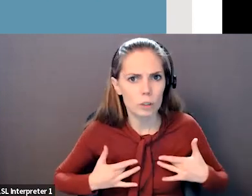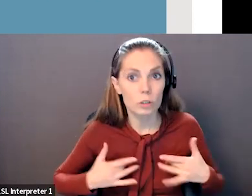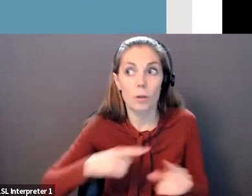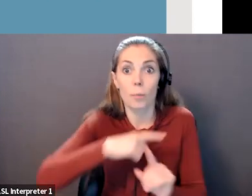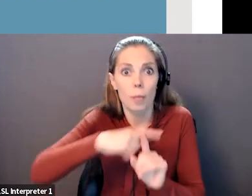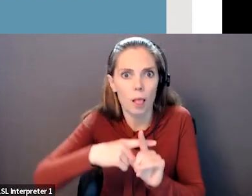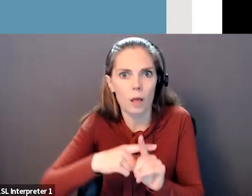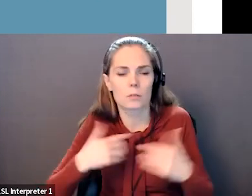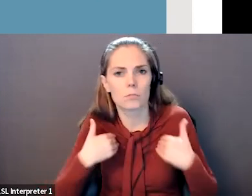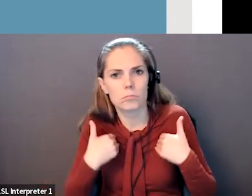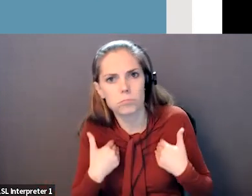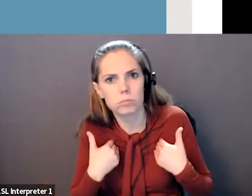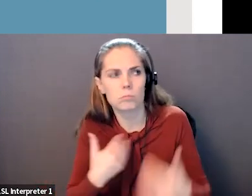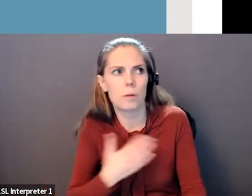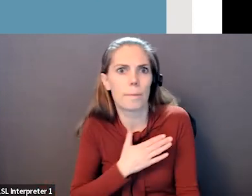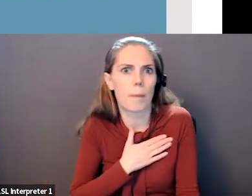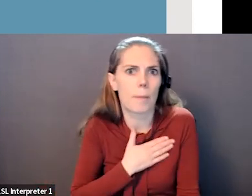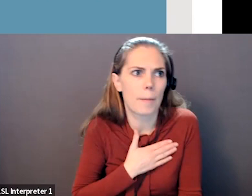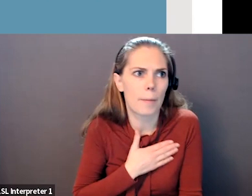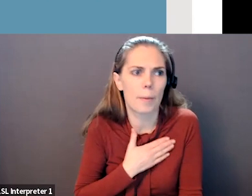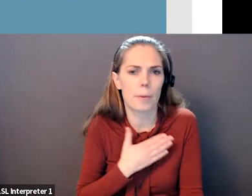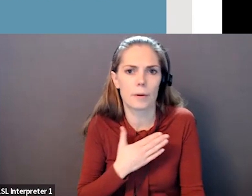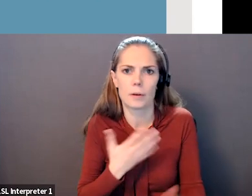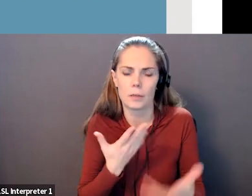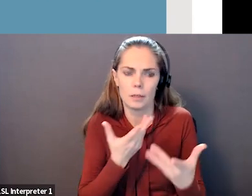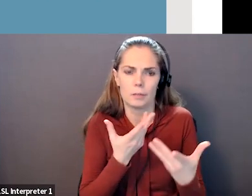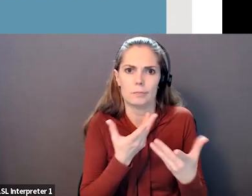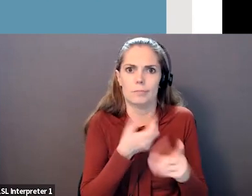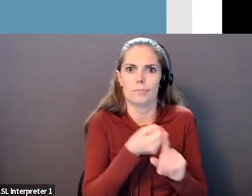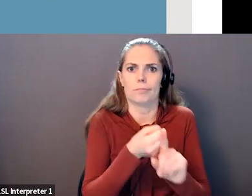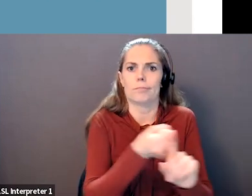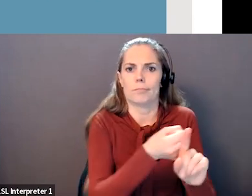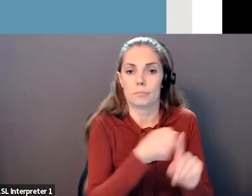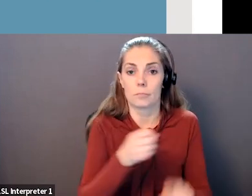And so really from a complexity standpoint I think Jessica said this no one case is the same